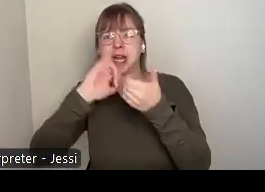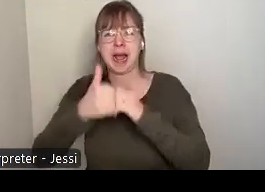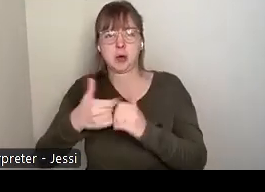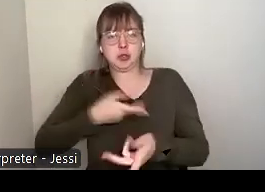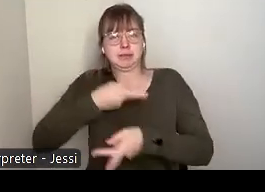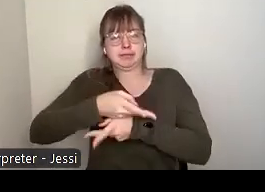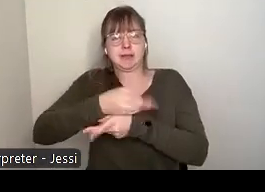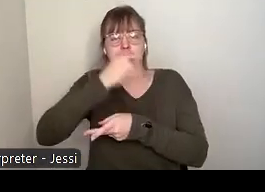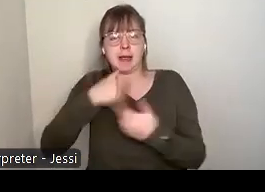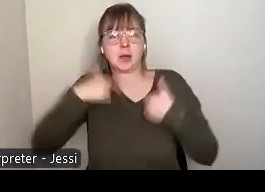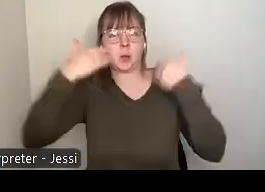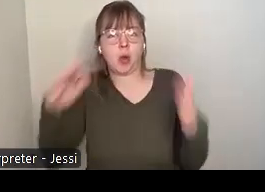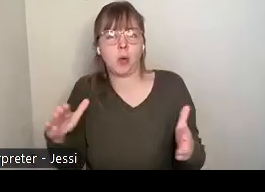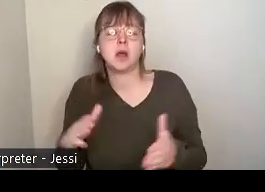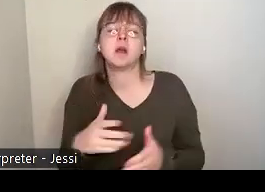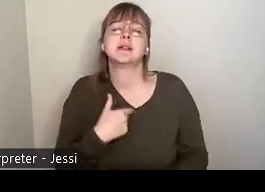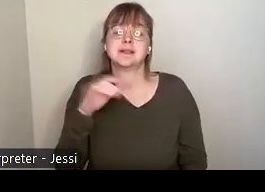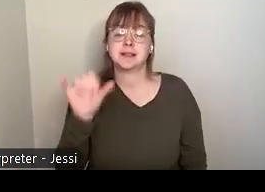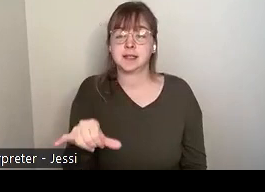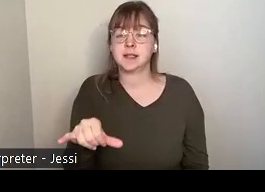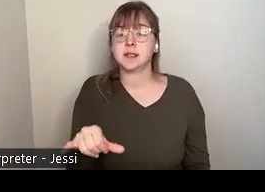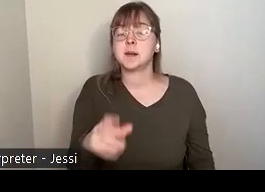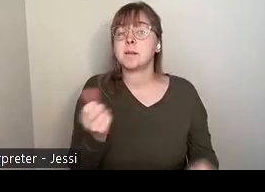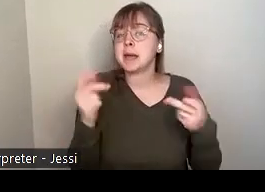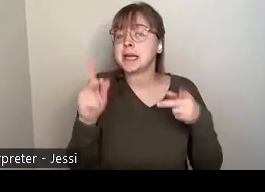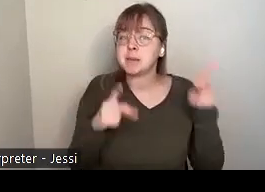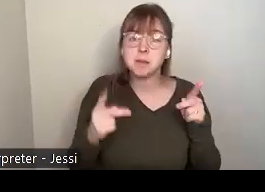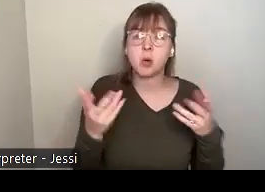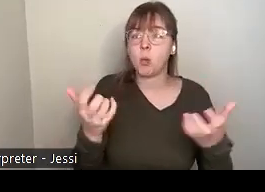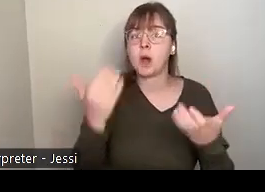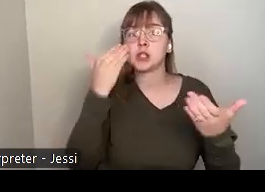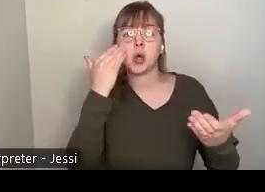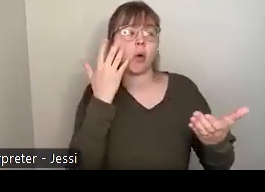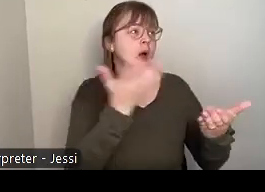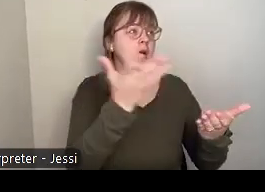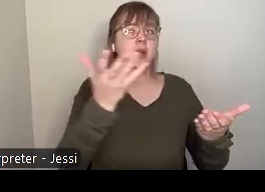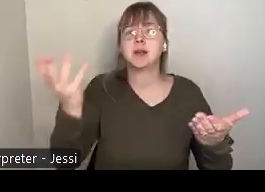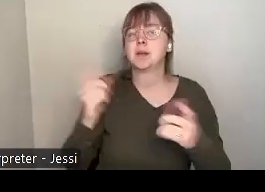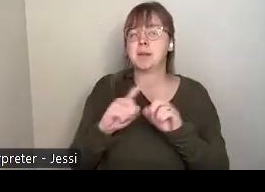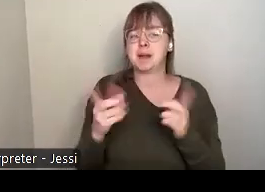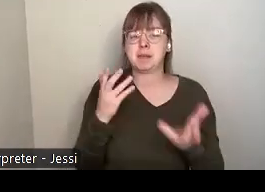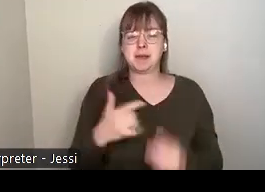to ideas about parenting but being let not that likely to bring it up with their providers with